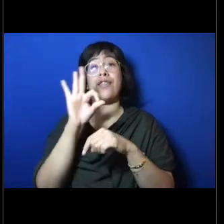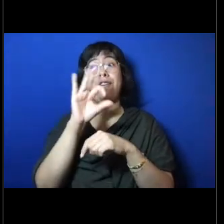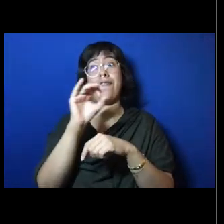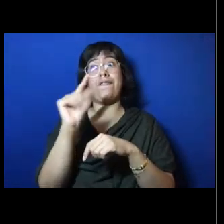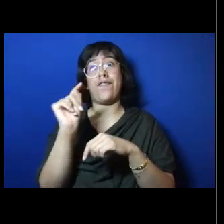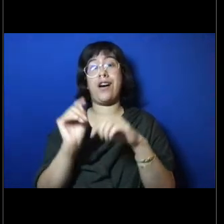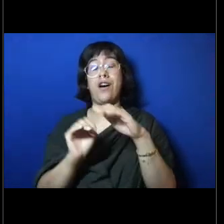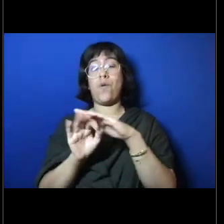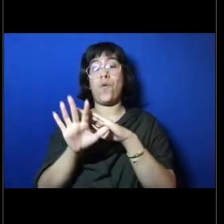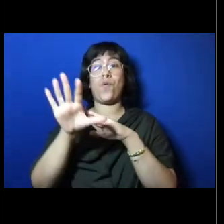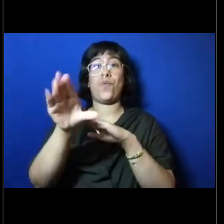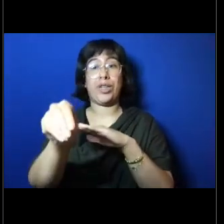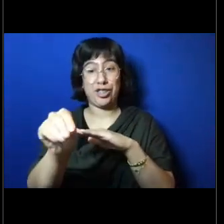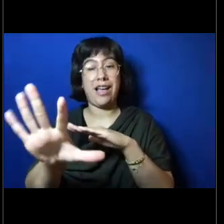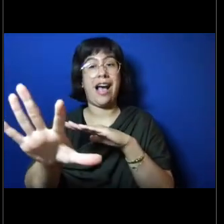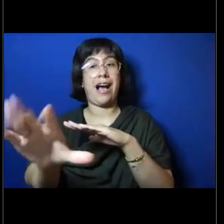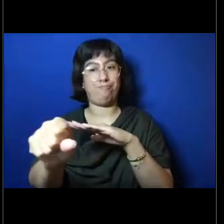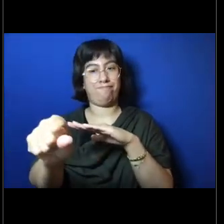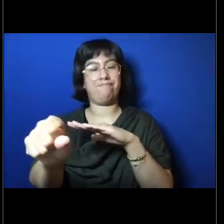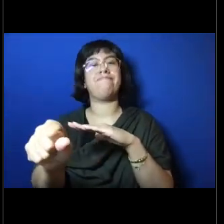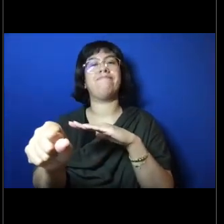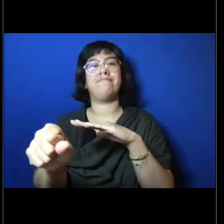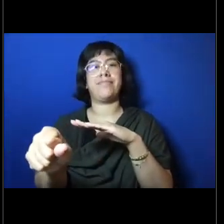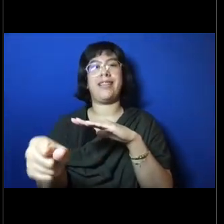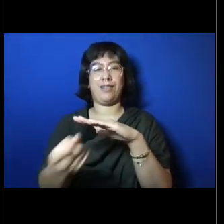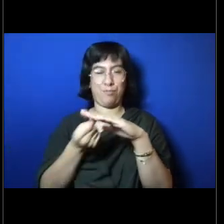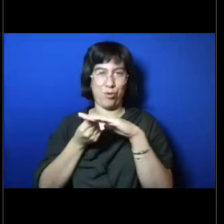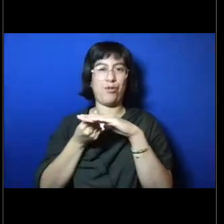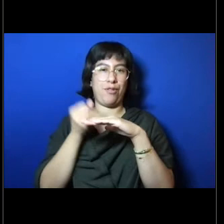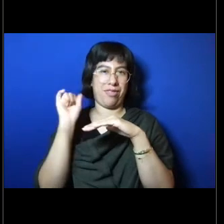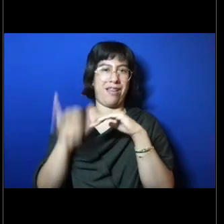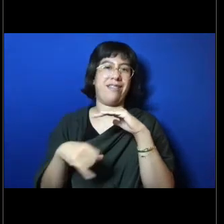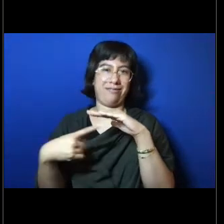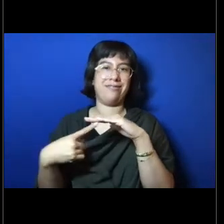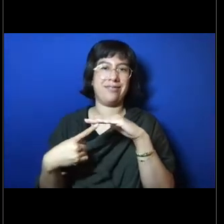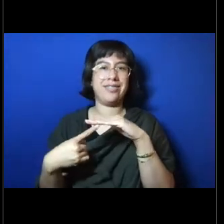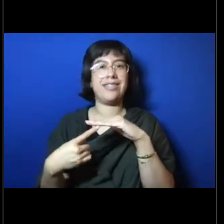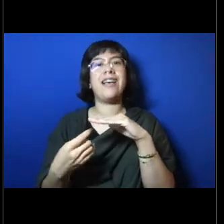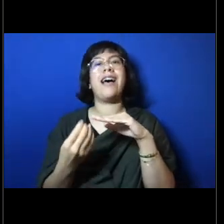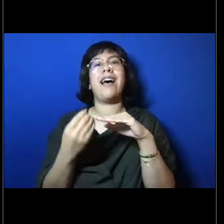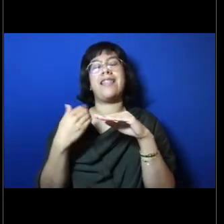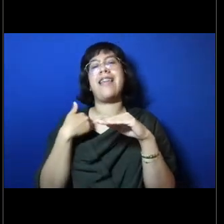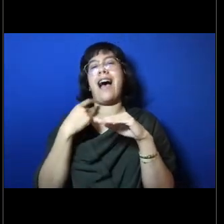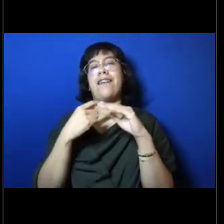and press the algae to the bottom, and then pull it in, and then they have a small mouth at the front